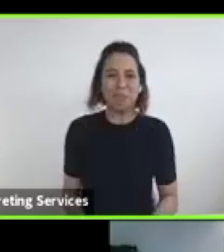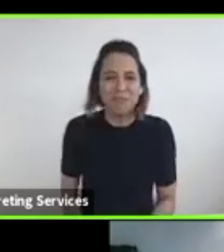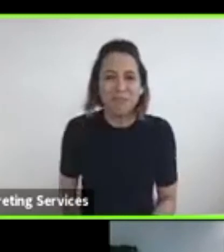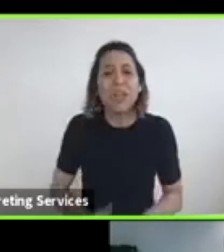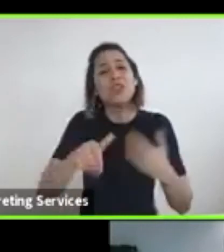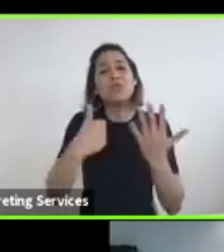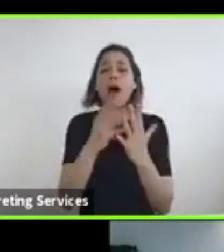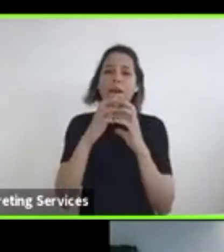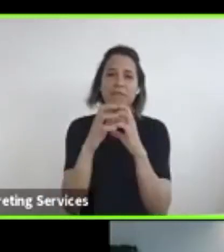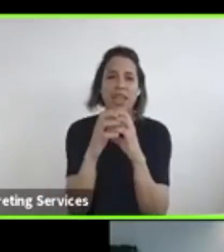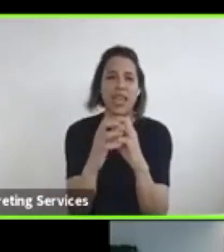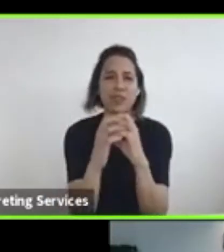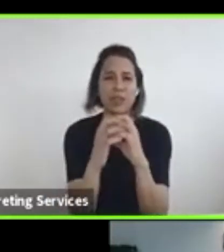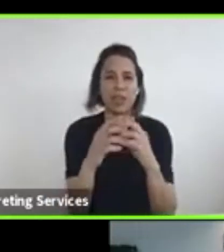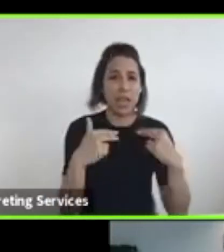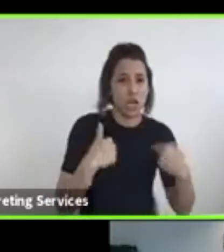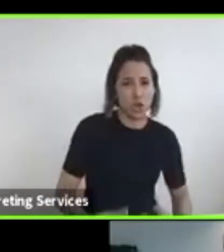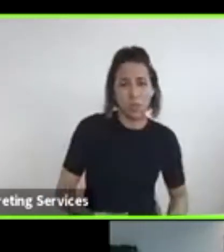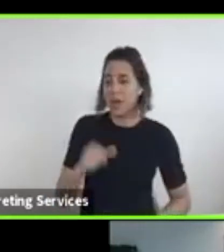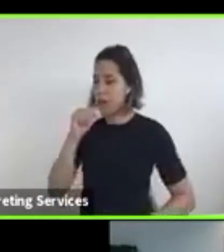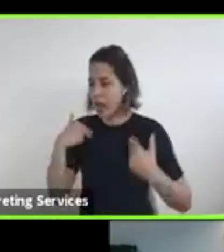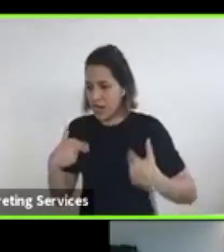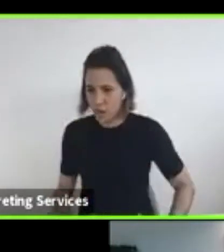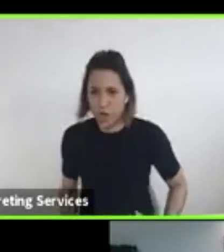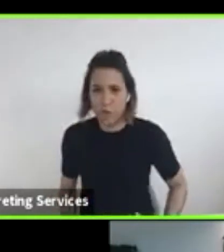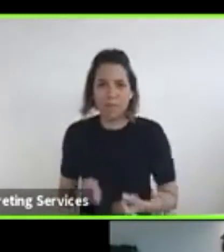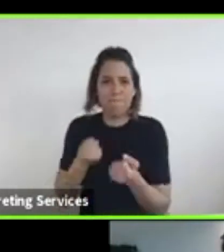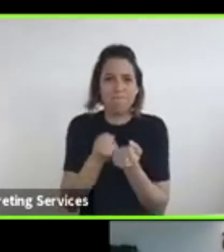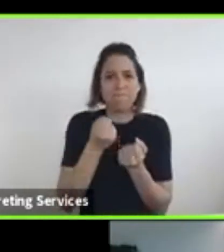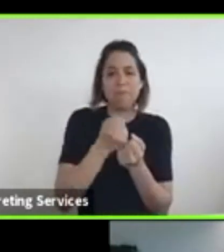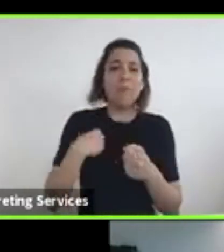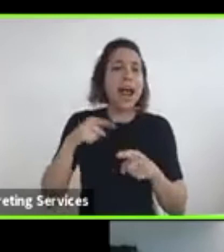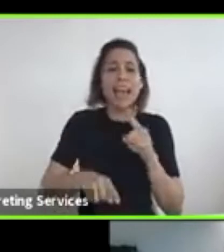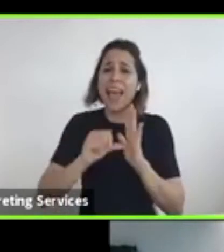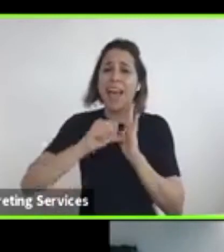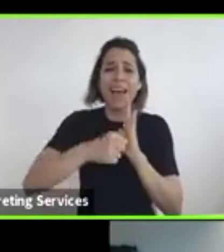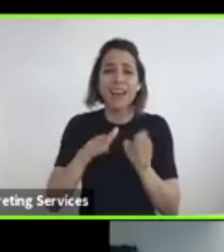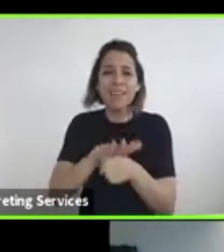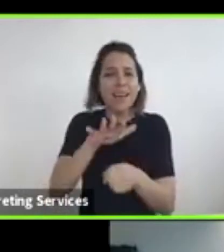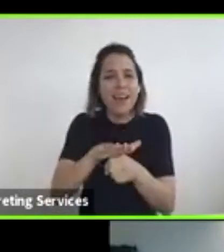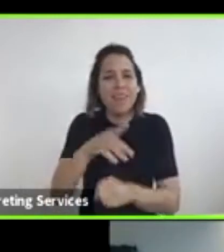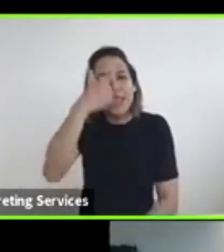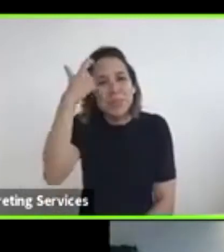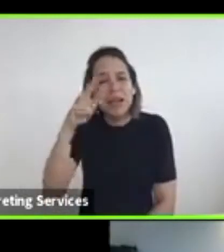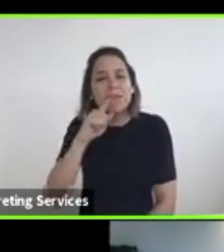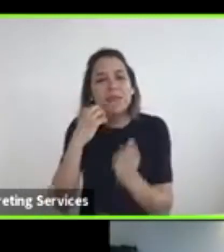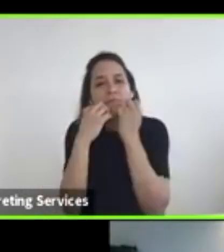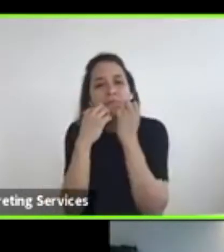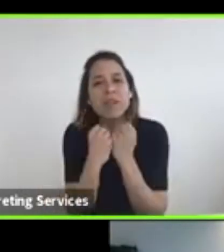AND NONHUMAN ACCOMPLICES -- I GUESS, BUT I CAN'T UNDERSCORE ENOUGH THAT IT IS -- BECAUSE THERE'S A CARE TO THE DEVELOPMENT OF THE RELATIONSHIPS THAT